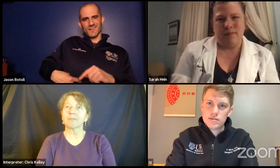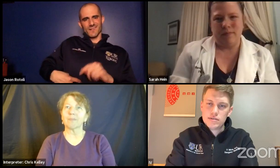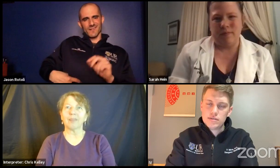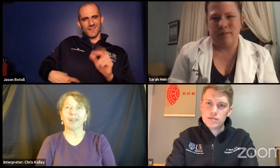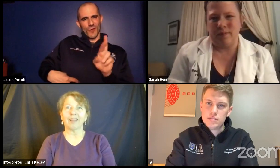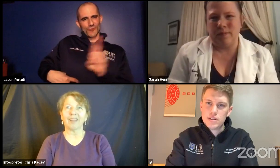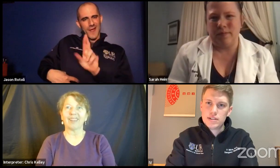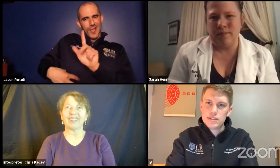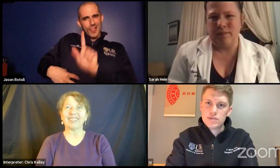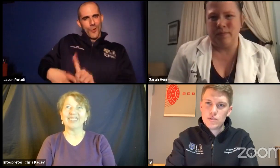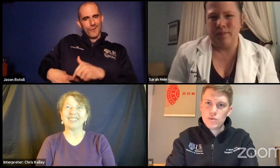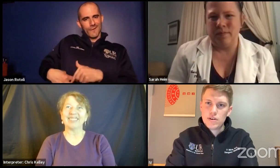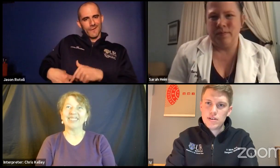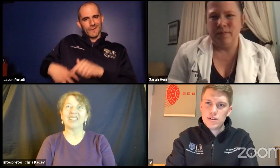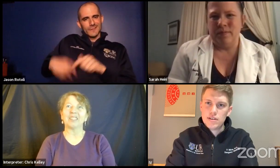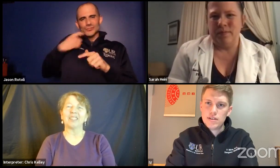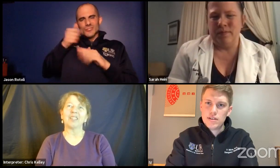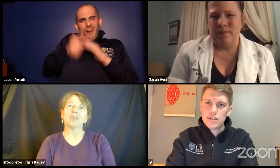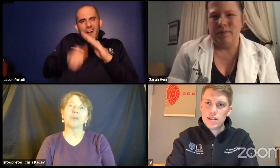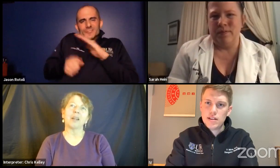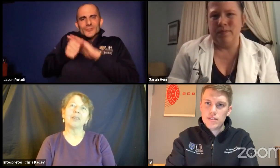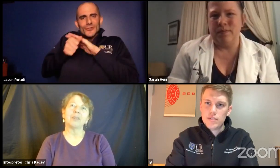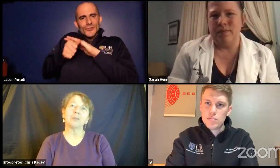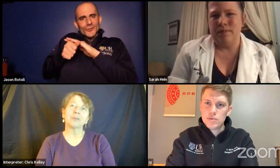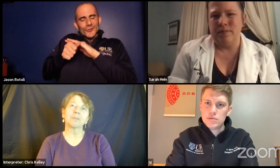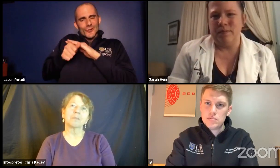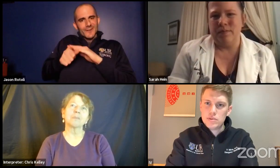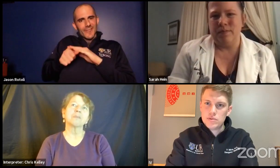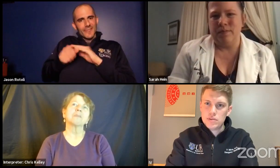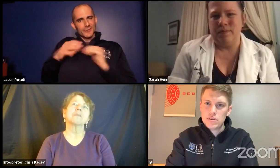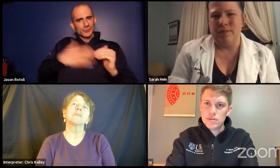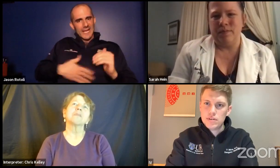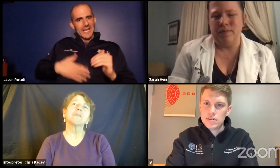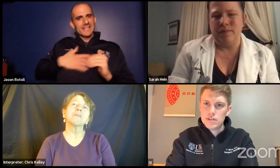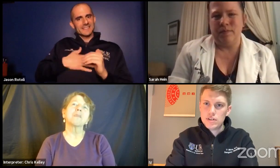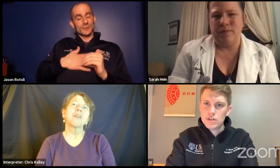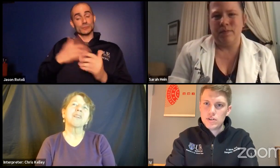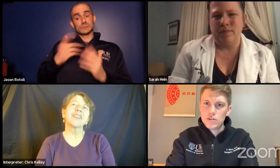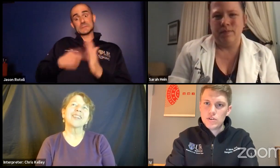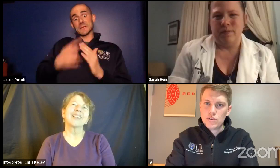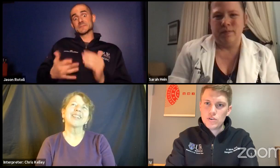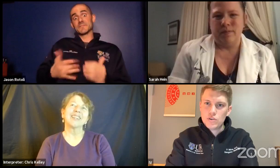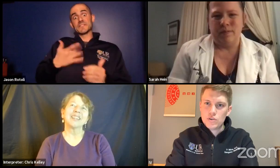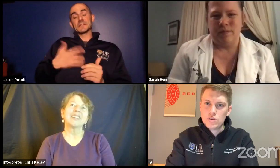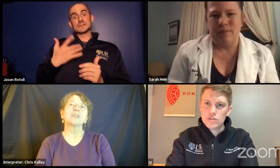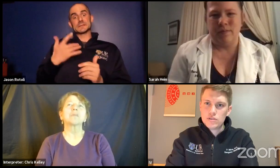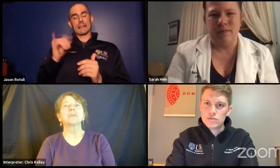safe than sorry. check it out because it could be